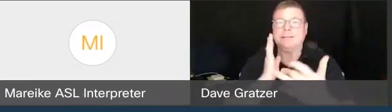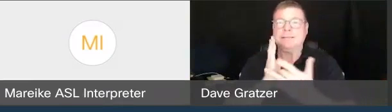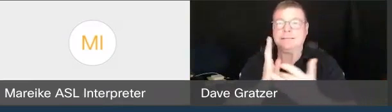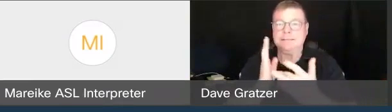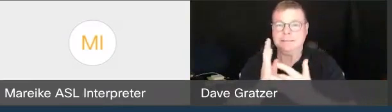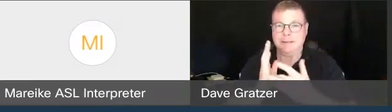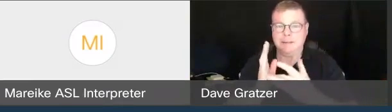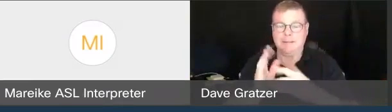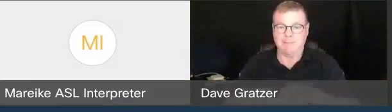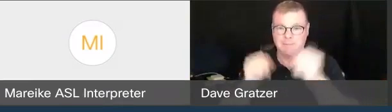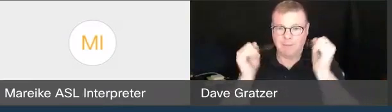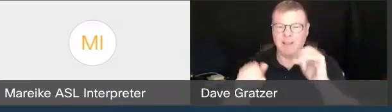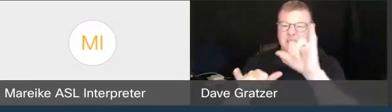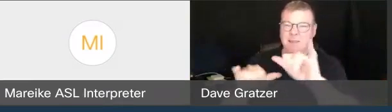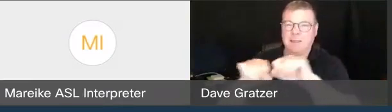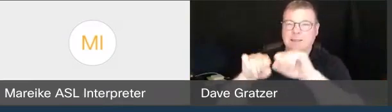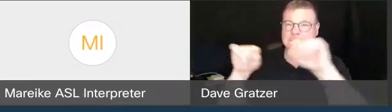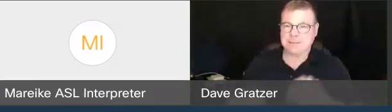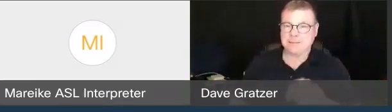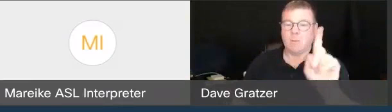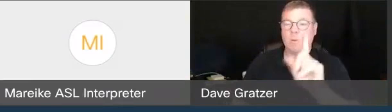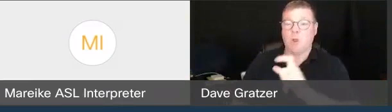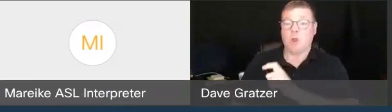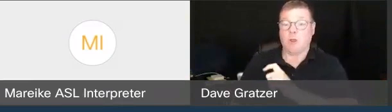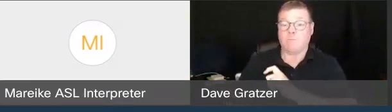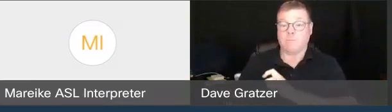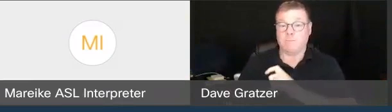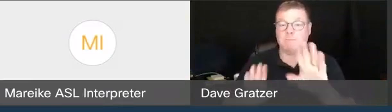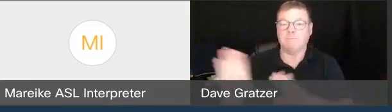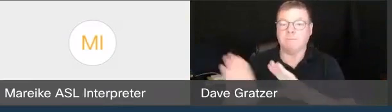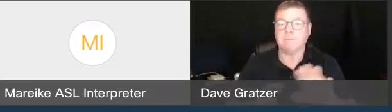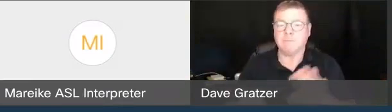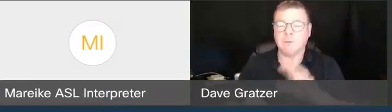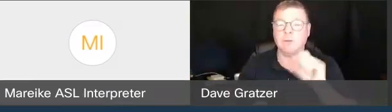this is really a system or an officer, a probation officer behavior. So maybe integrating